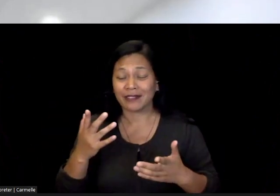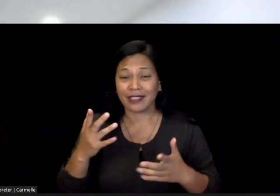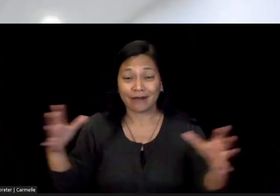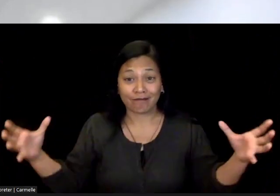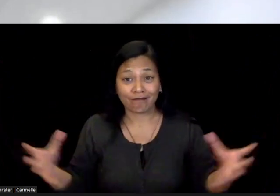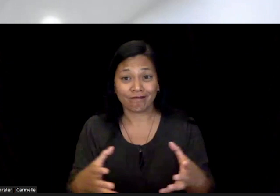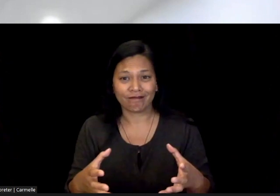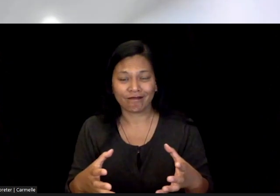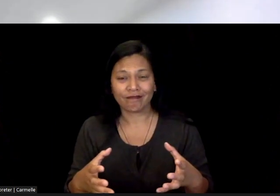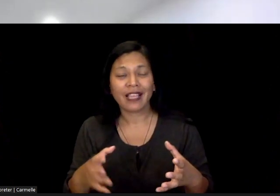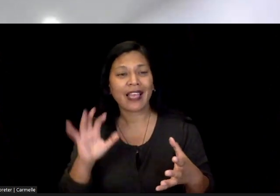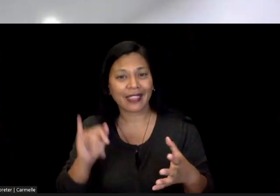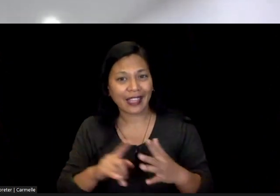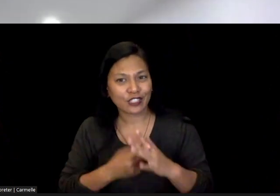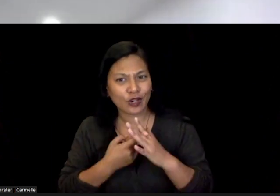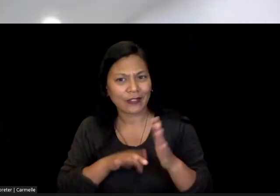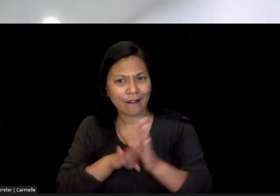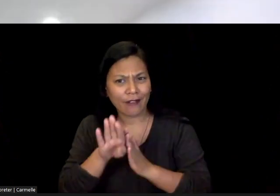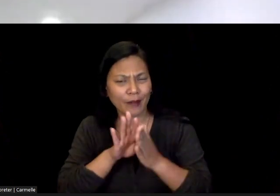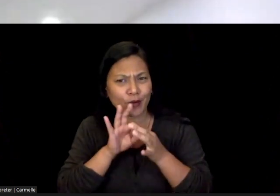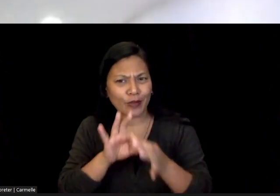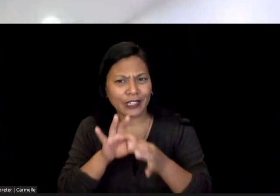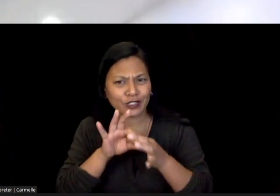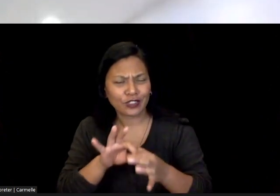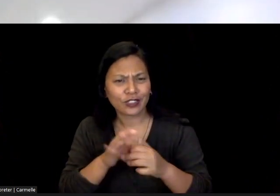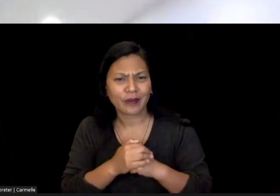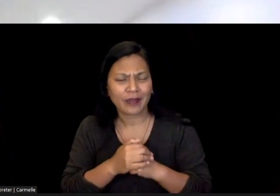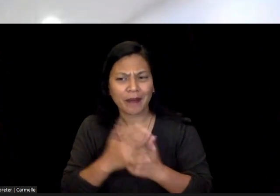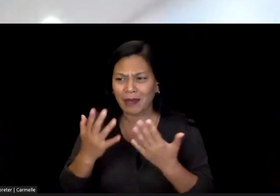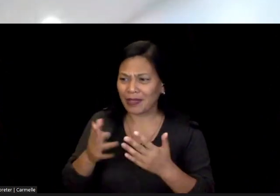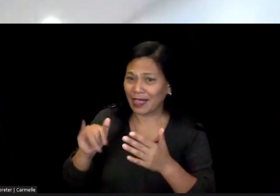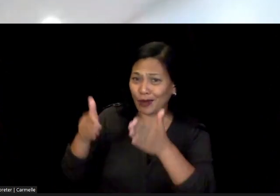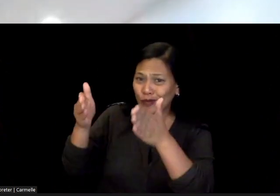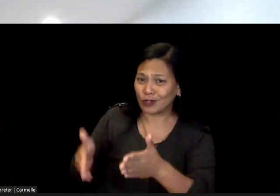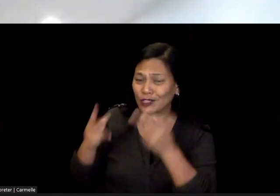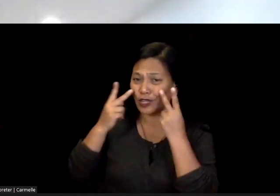licensed, but it starts a relationship where there's now. Okay. I've seen that person. I like them. And they were great.